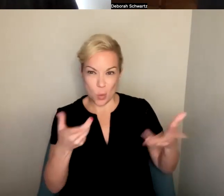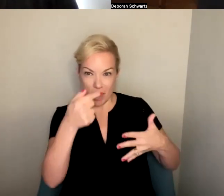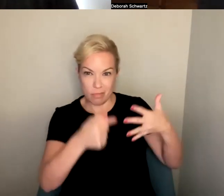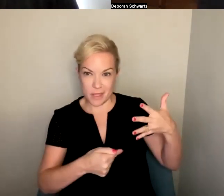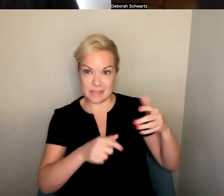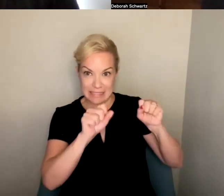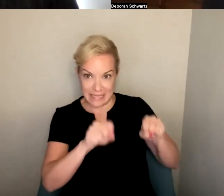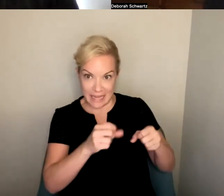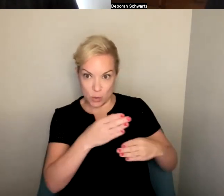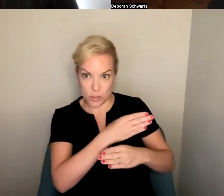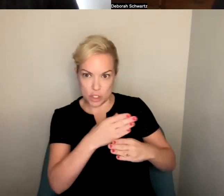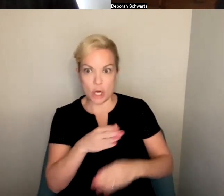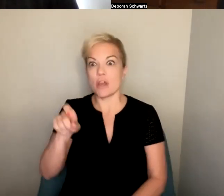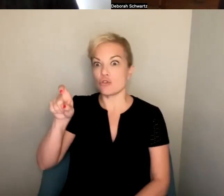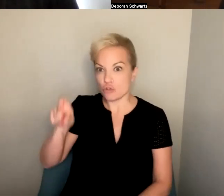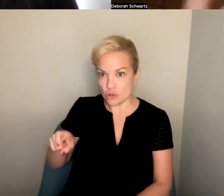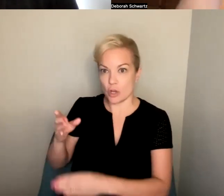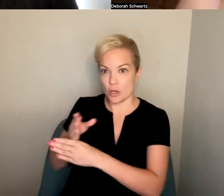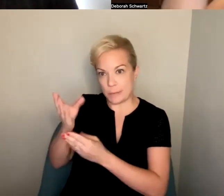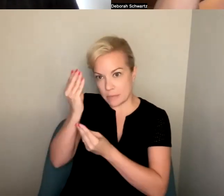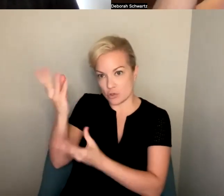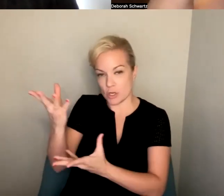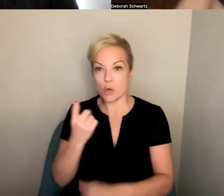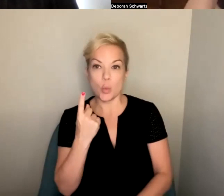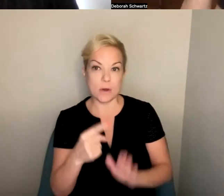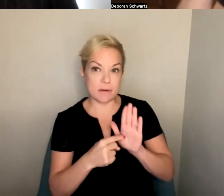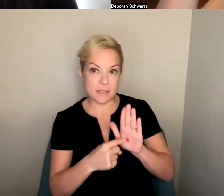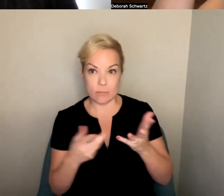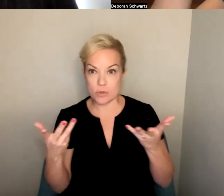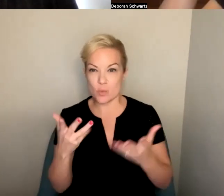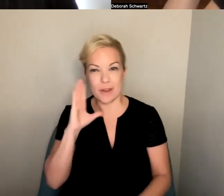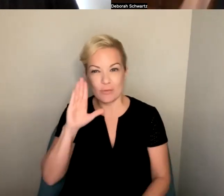and a quick example of that is the sacred mask that I was talking about, you know they're